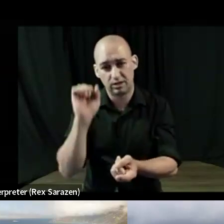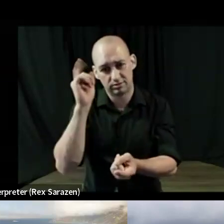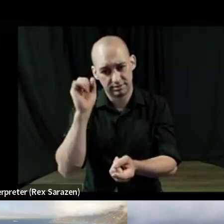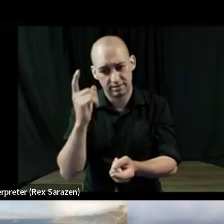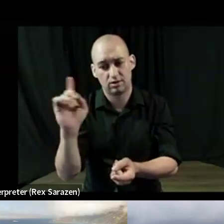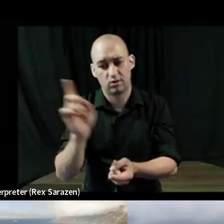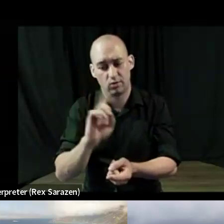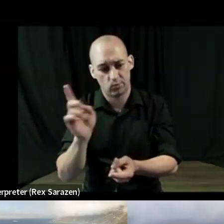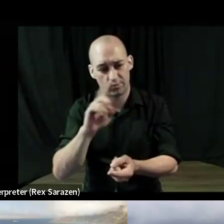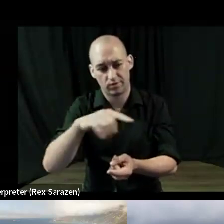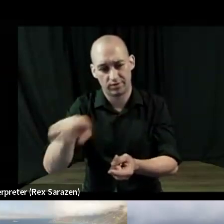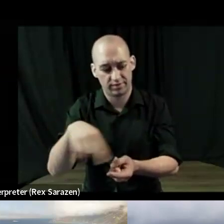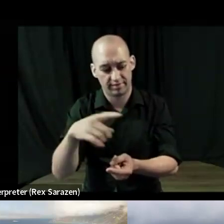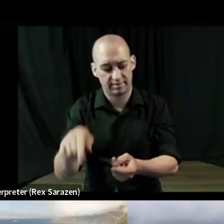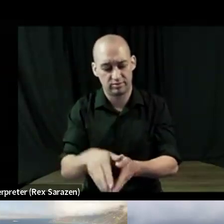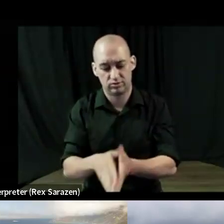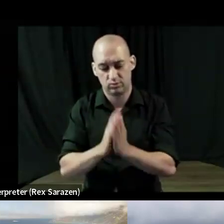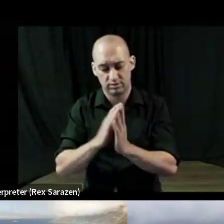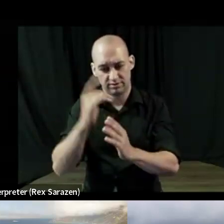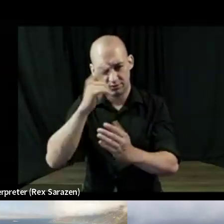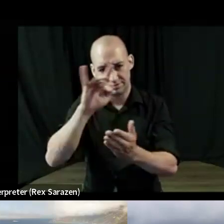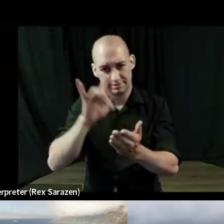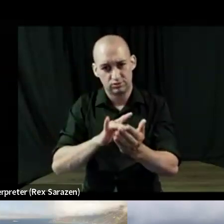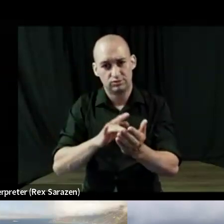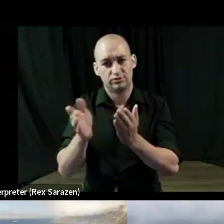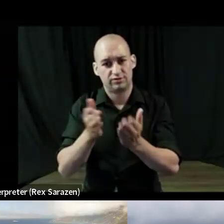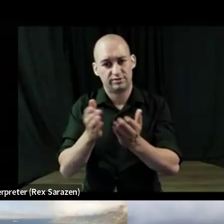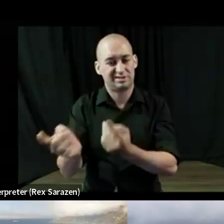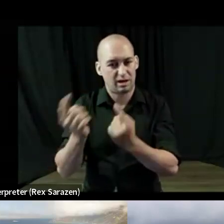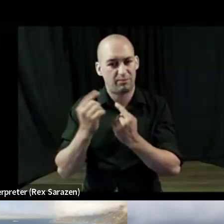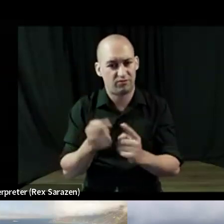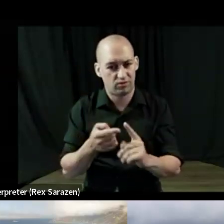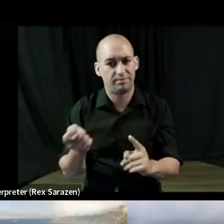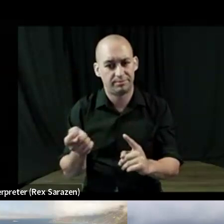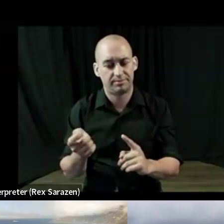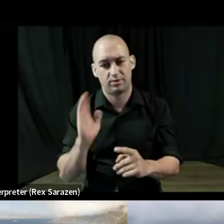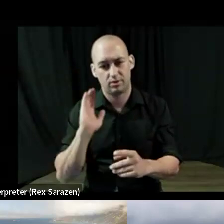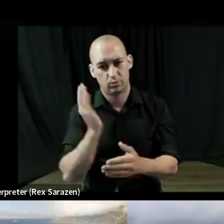those requests for centralized services come from and we've accounted for it because you asked us